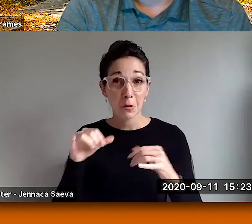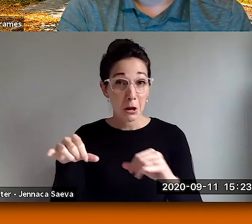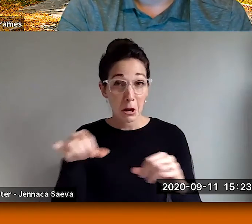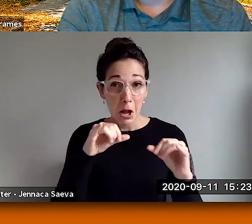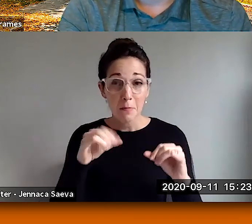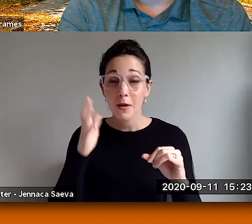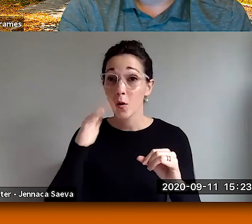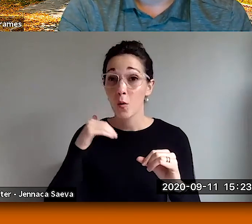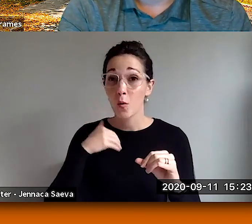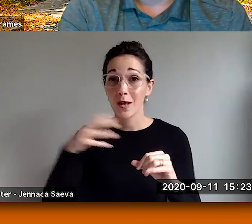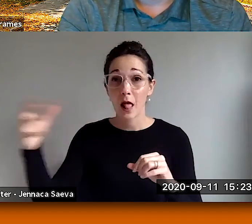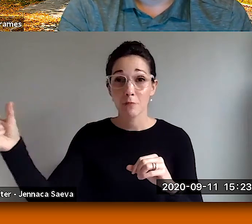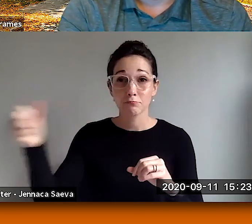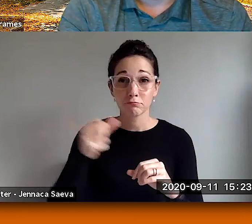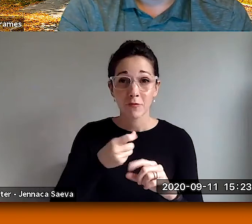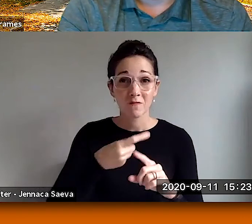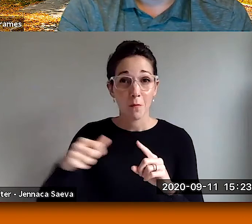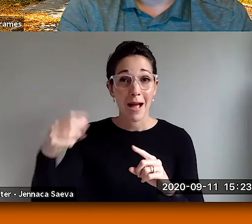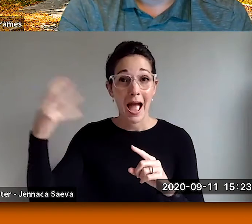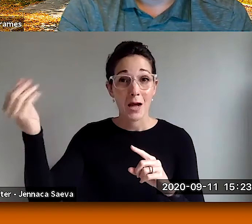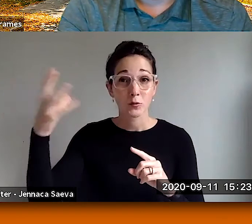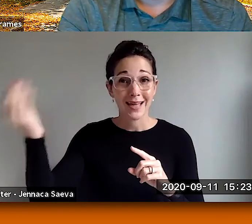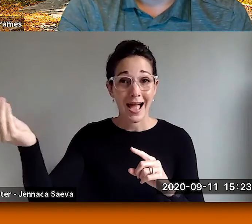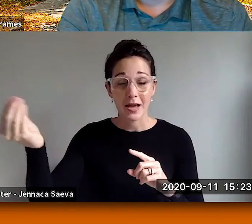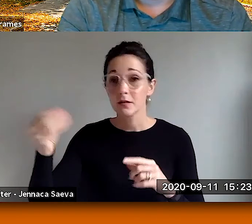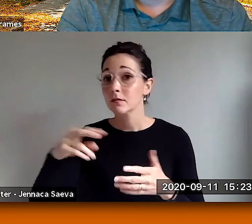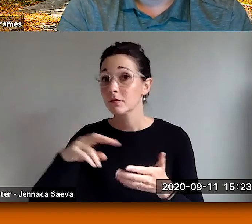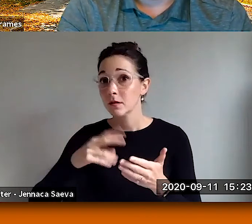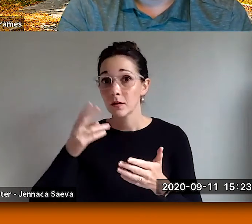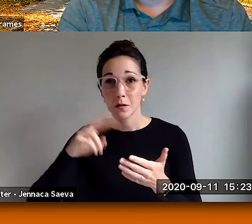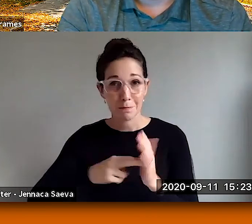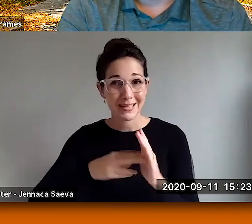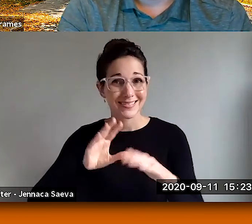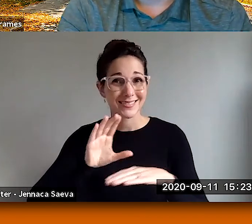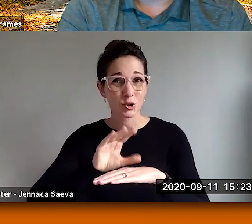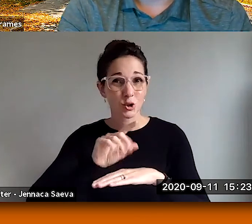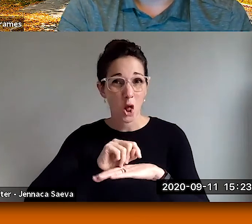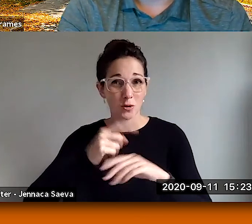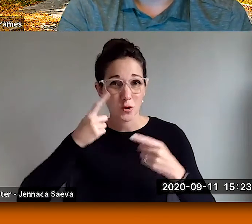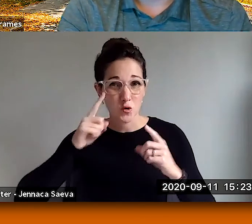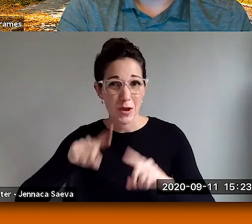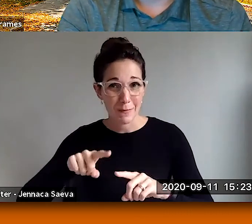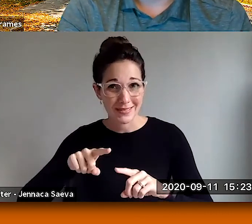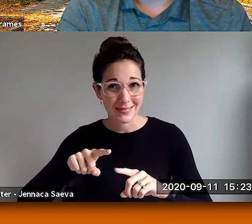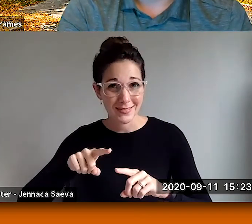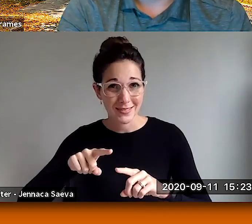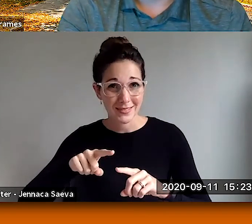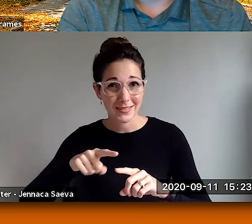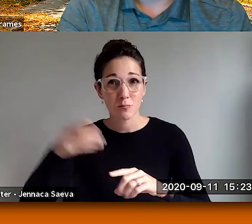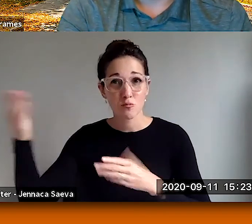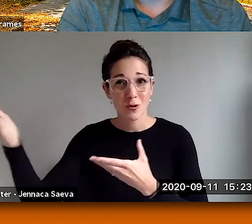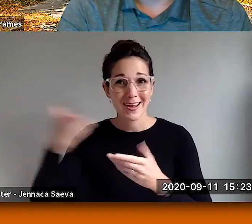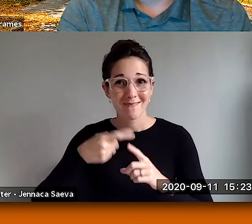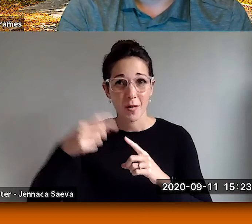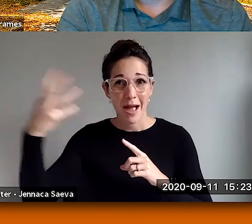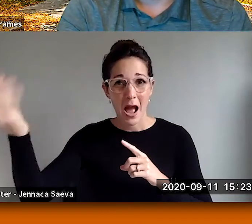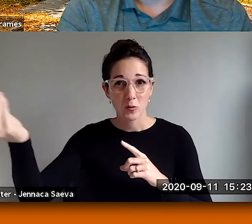but that's usually a consultant agreement. And I'm mentioning it because OADR is beginning to fund